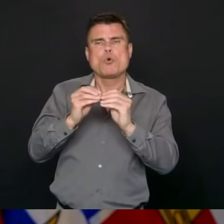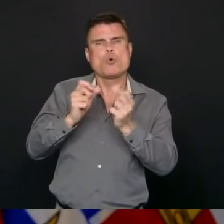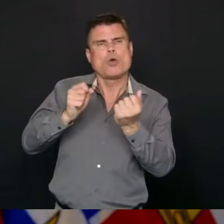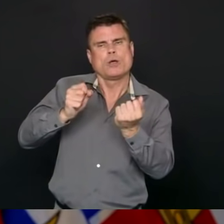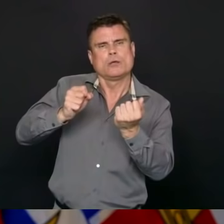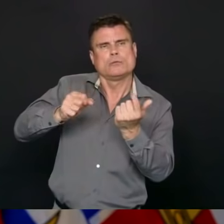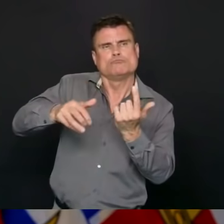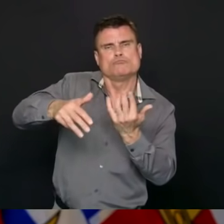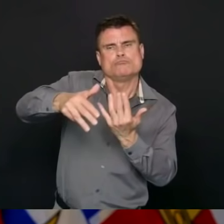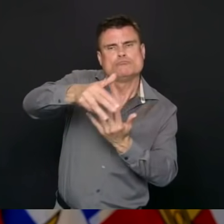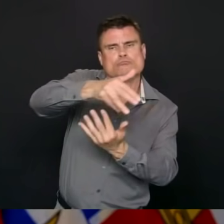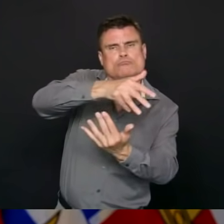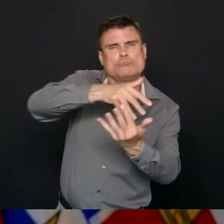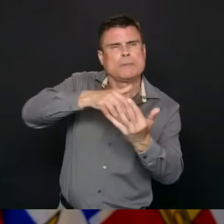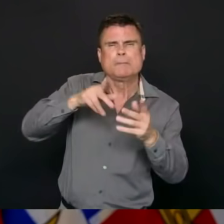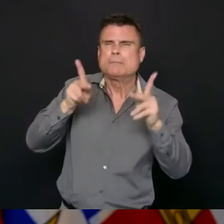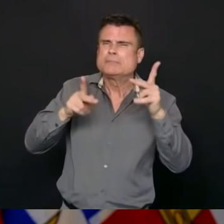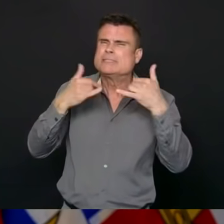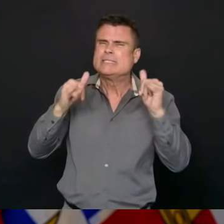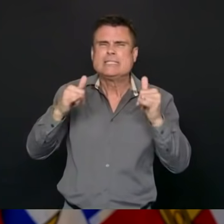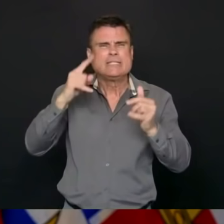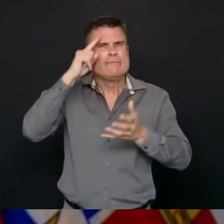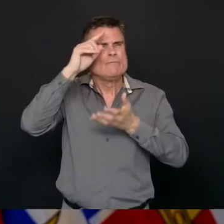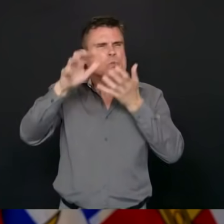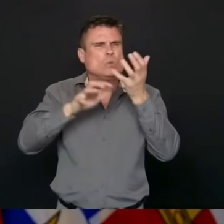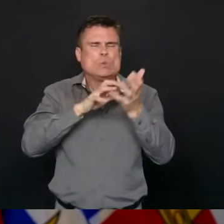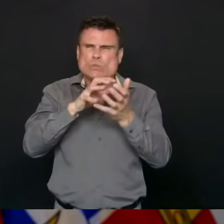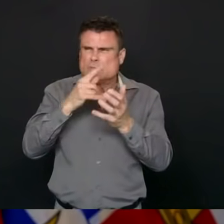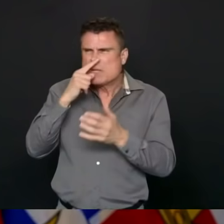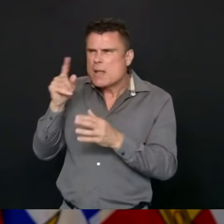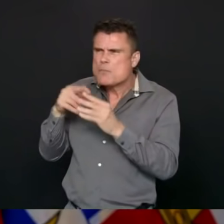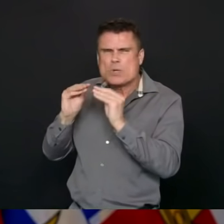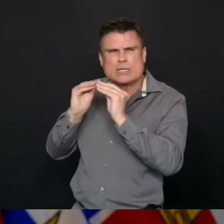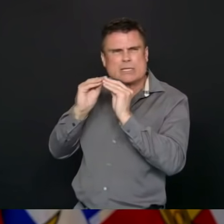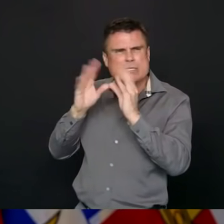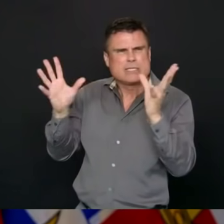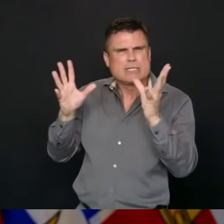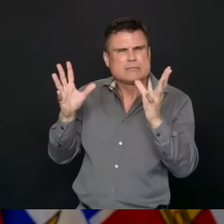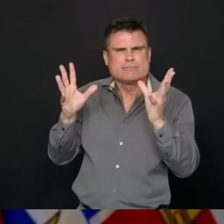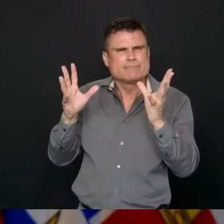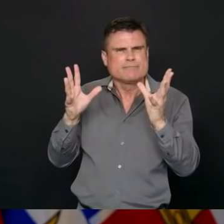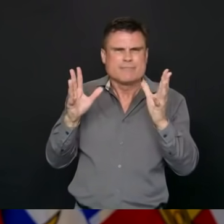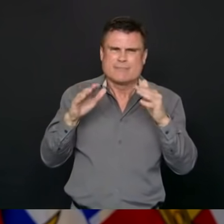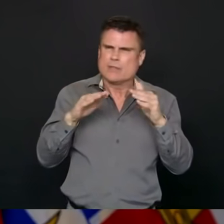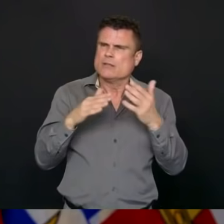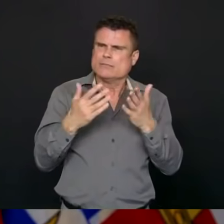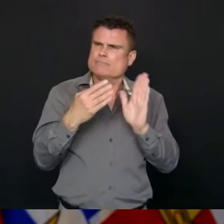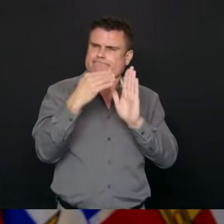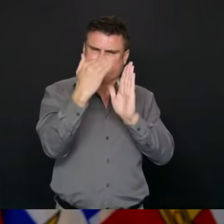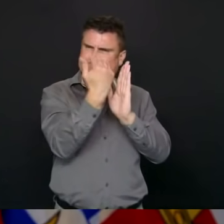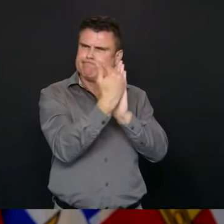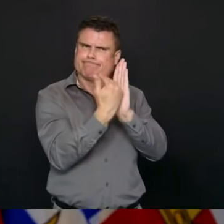overwhelmed by decisions they have to make. Hoping you can provide more guidance for being around family and friends again.